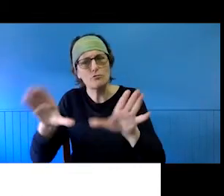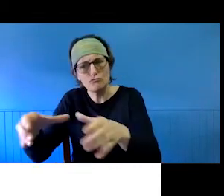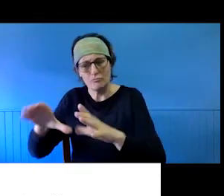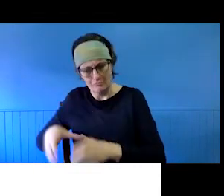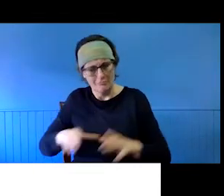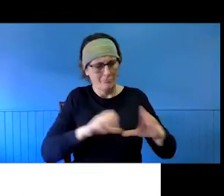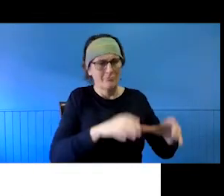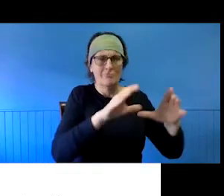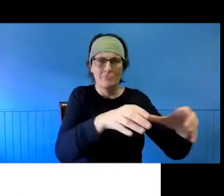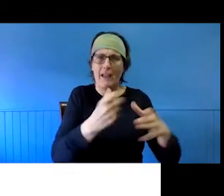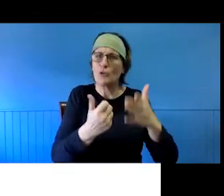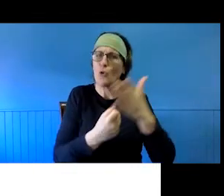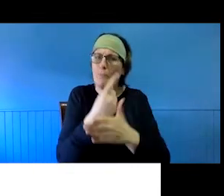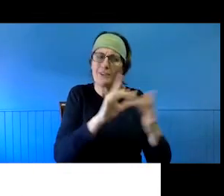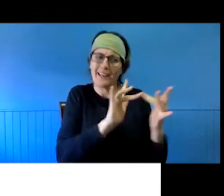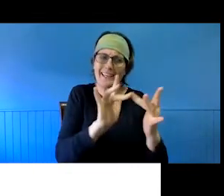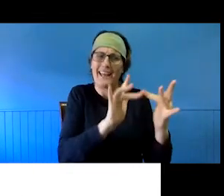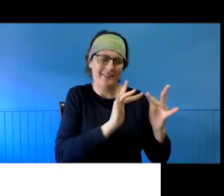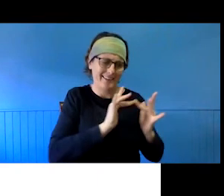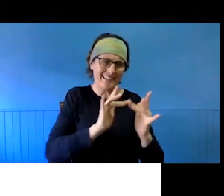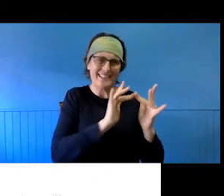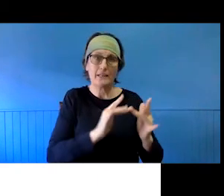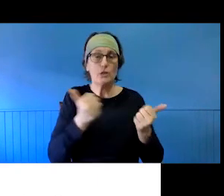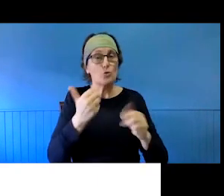have an opportunity to connect, for health and wellbeing purposes, as